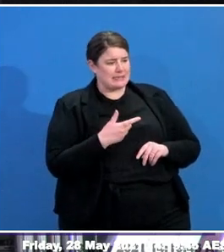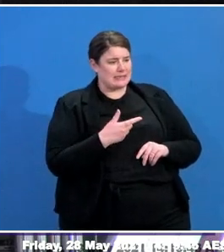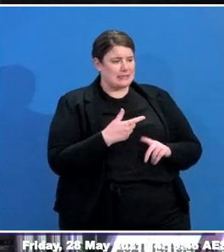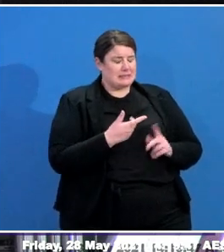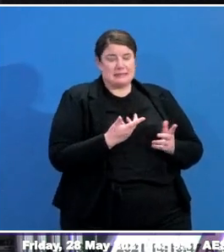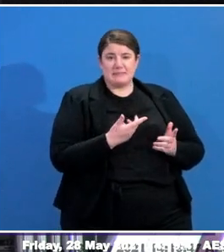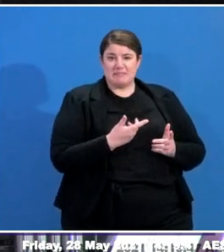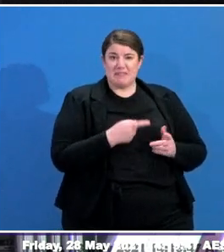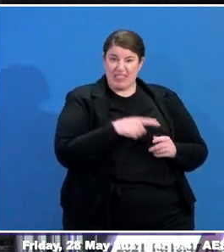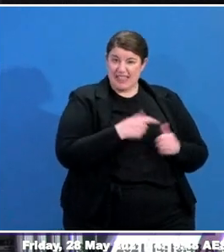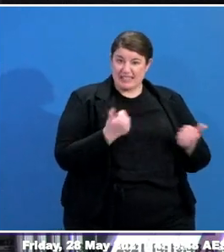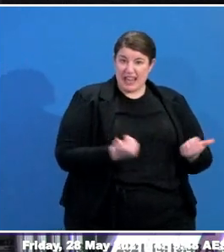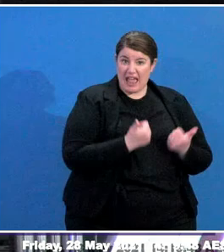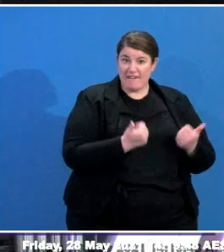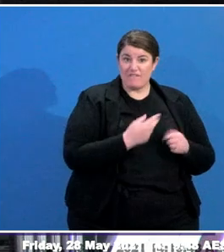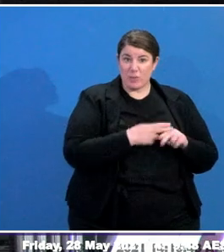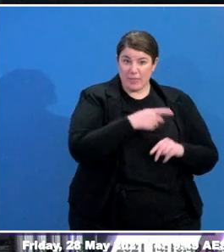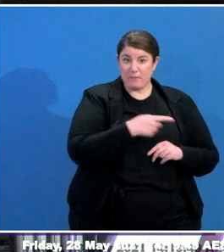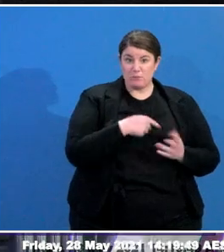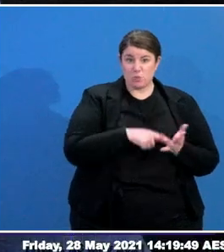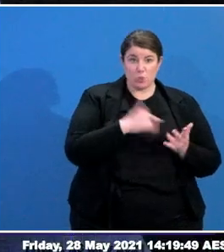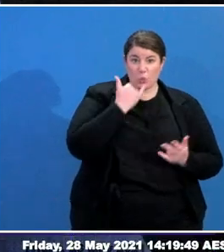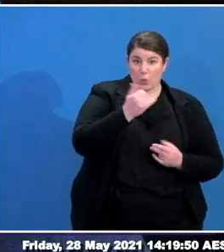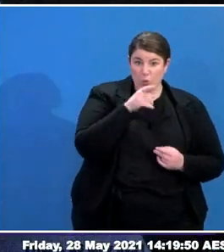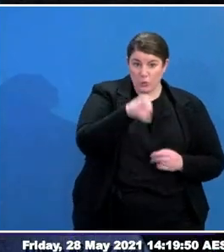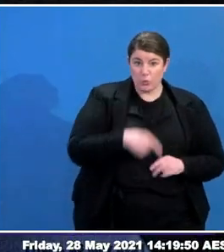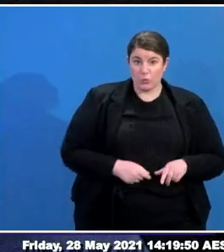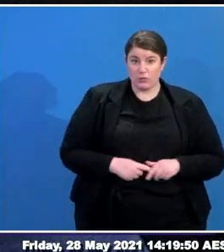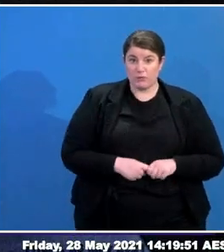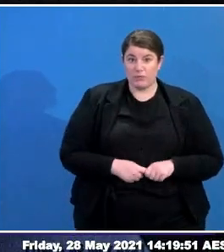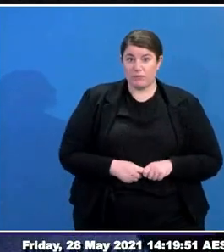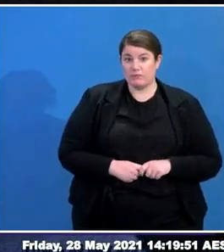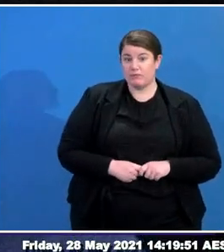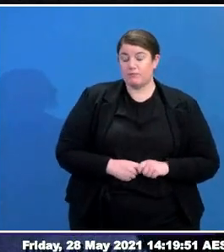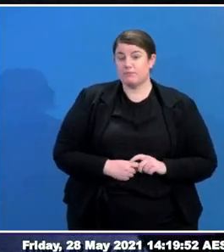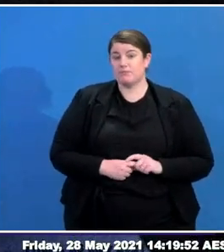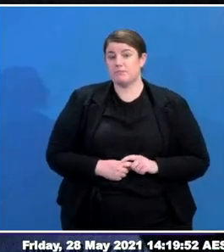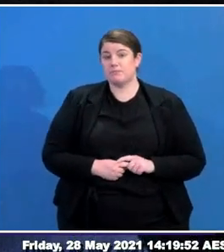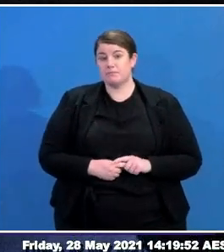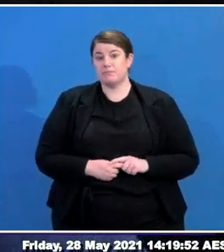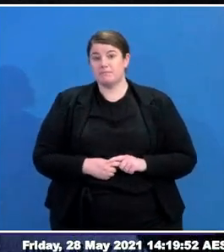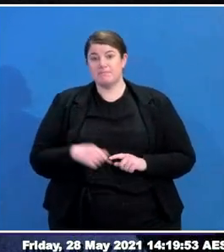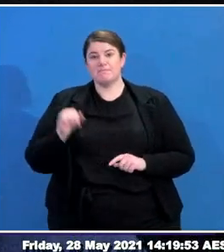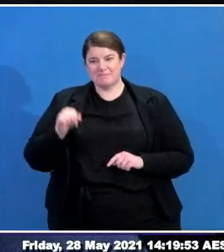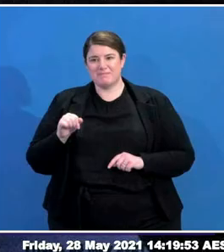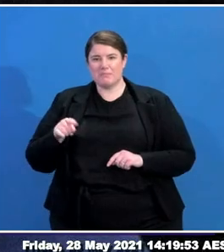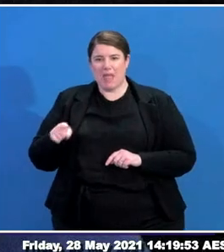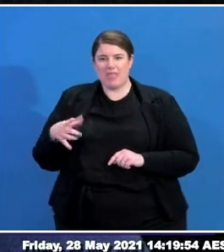I'm interested if that is enough for you to take action. Subject to those other things I mentioned, so being